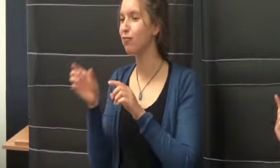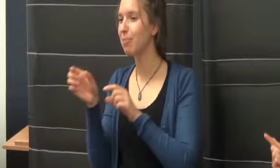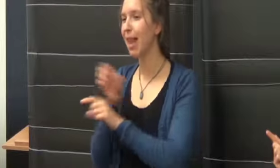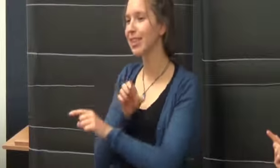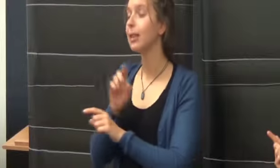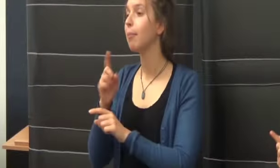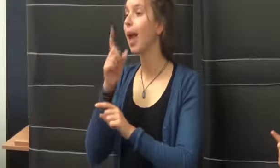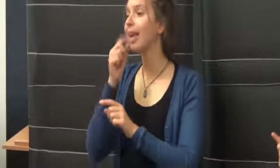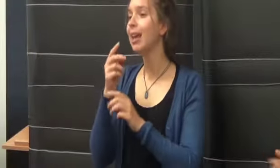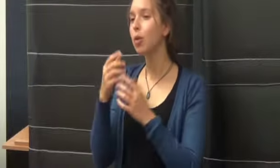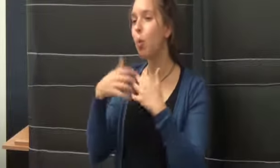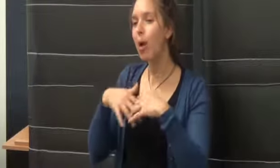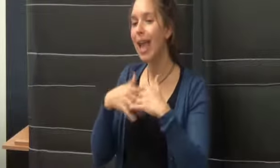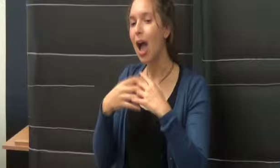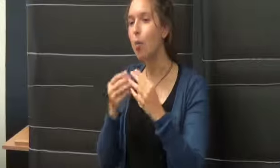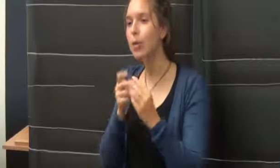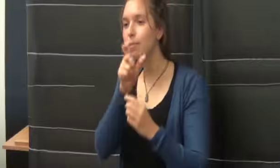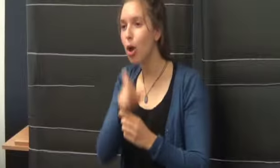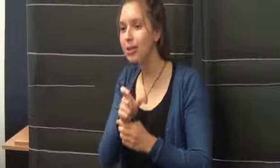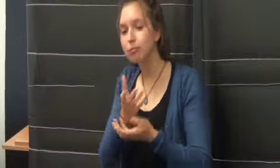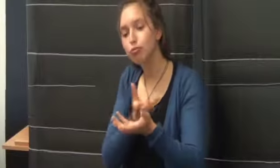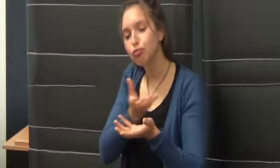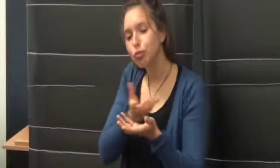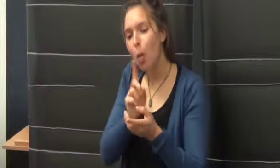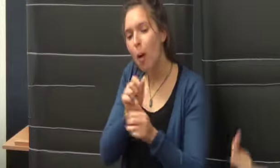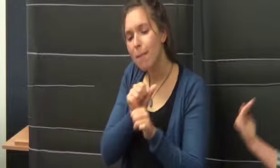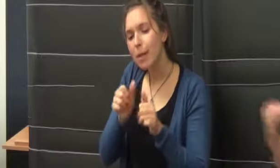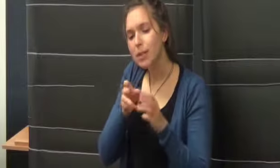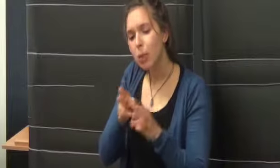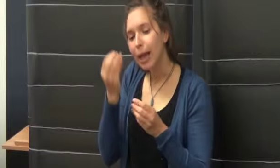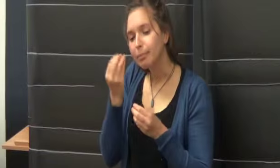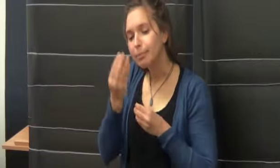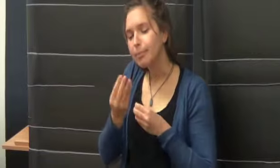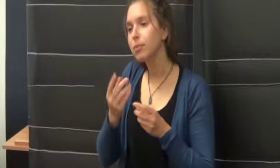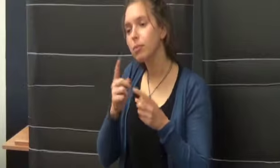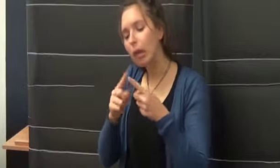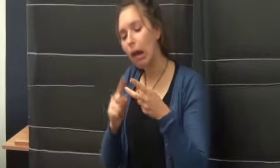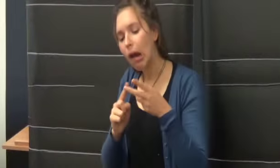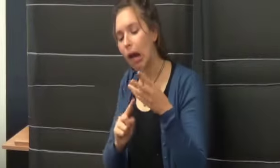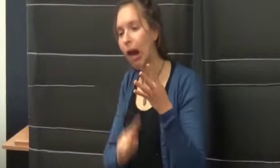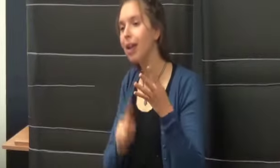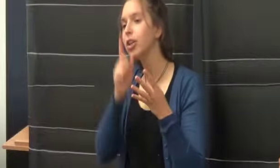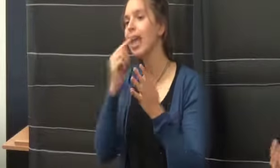short, specific messages that you agree on, but mostly you would add it to Auslan.